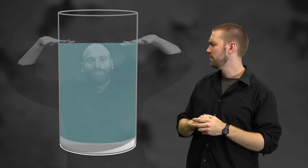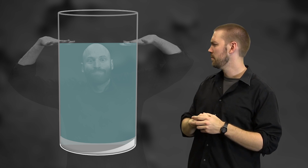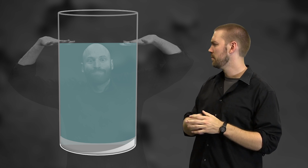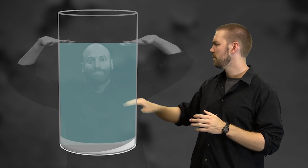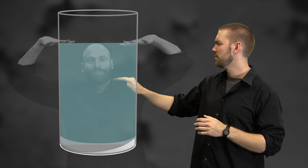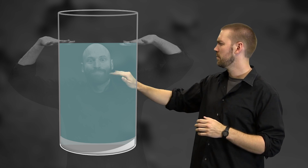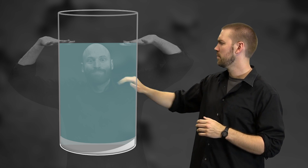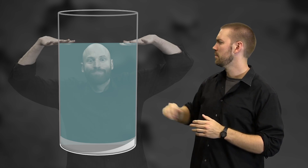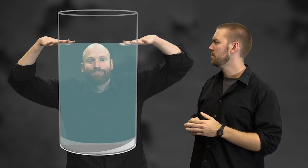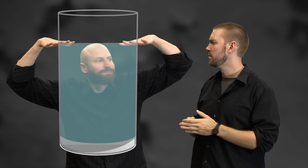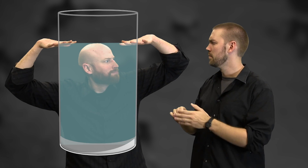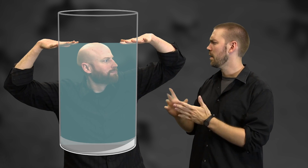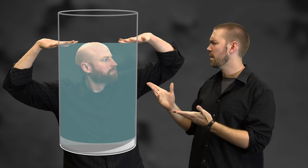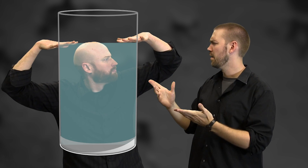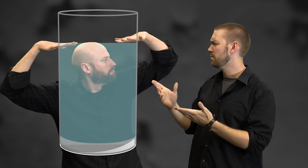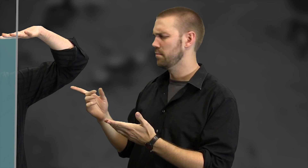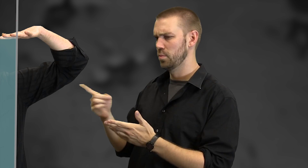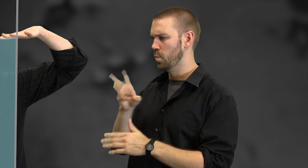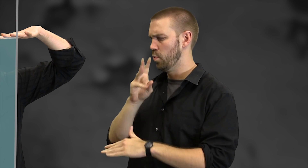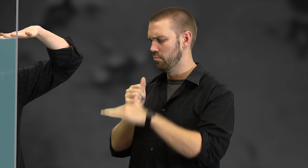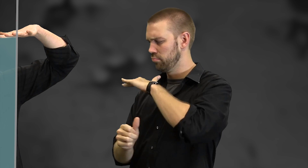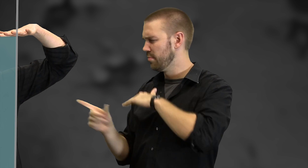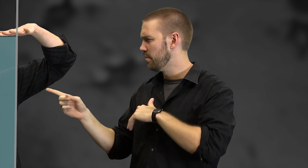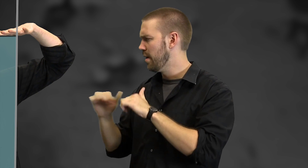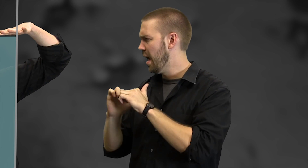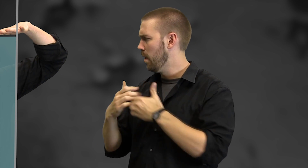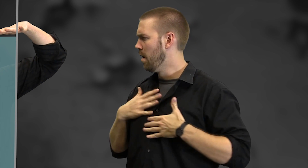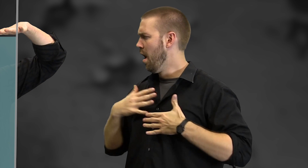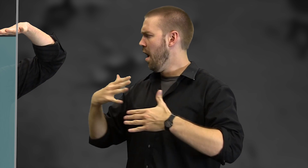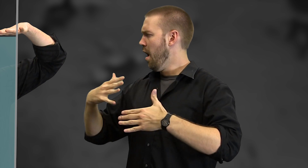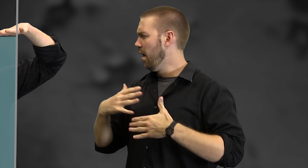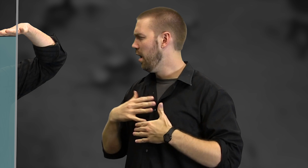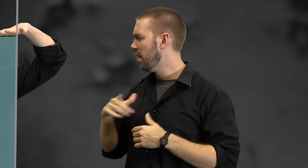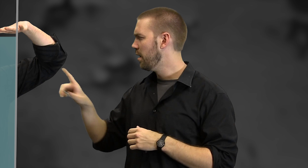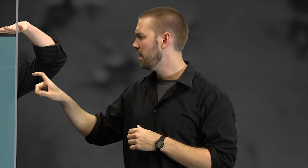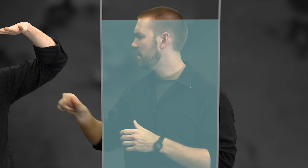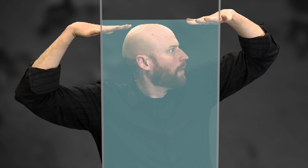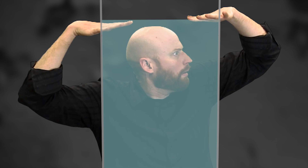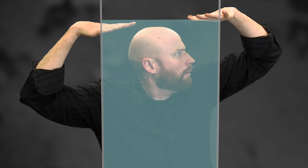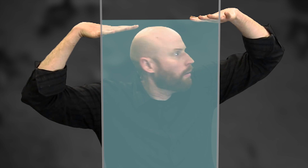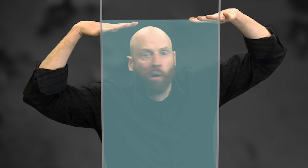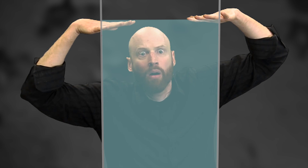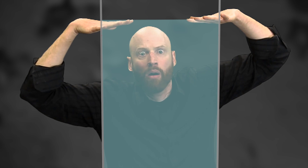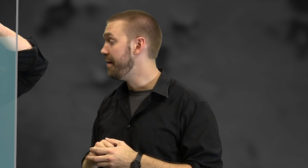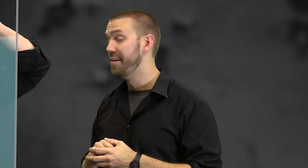Hey, Austin, if you're under water how are you breathing? Austin: What?